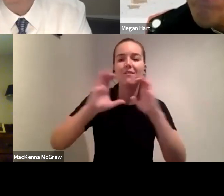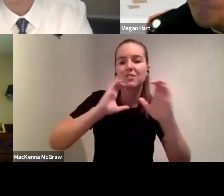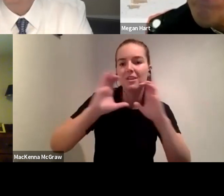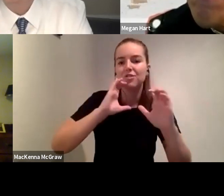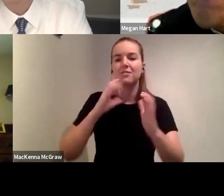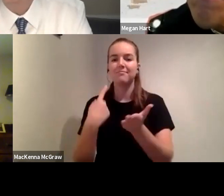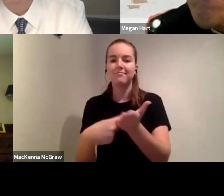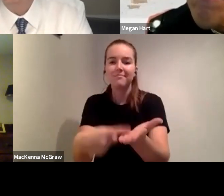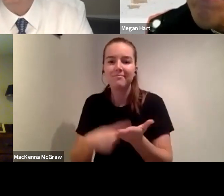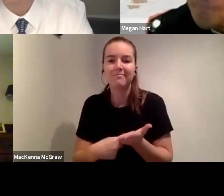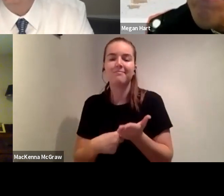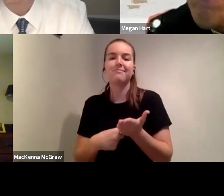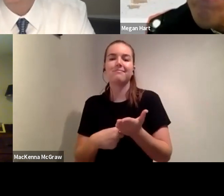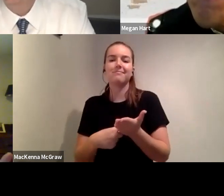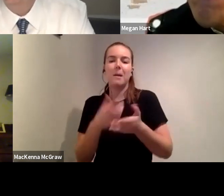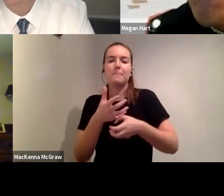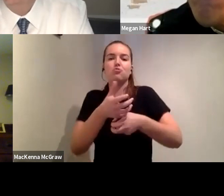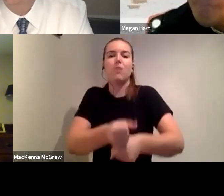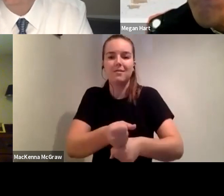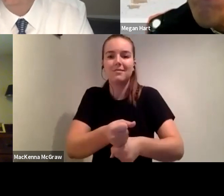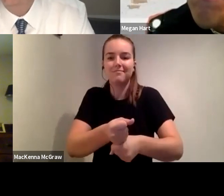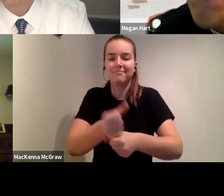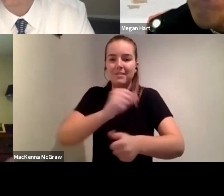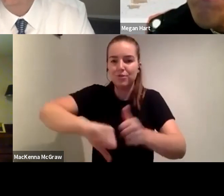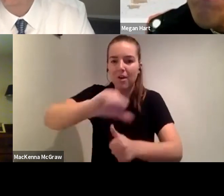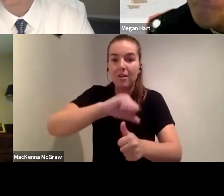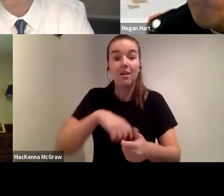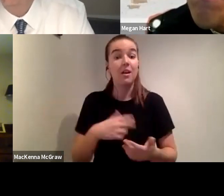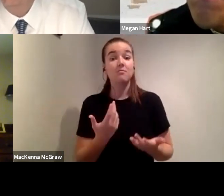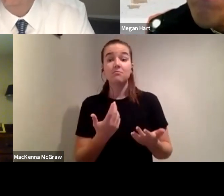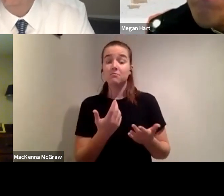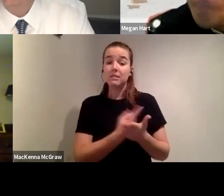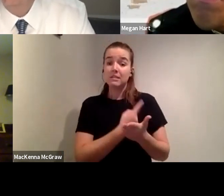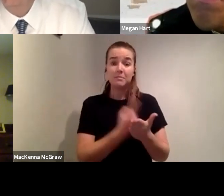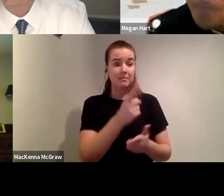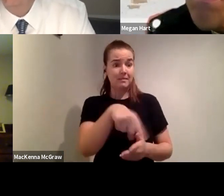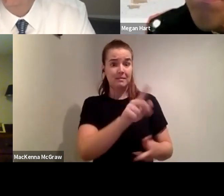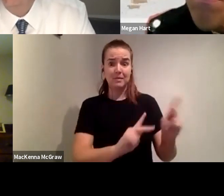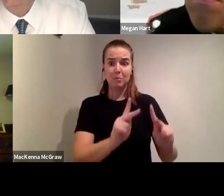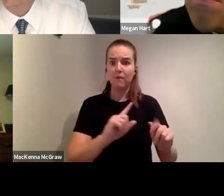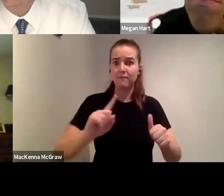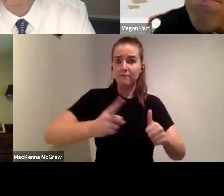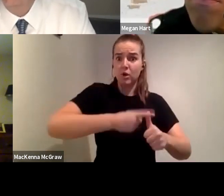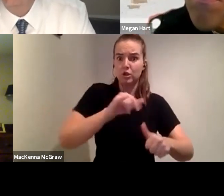My suggestion on how to support employees around accommodation is really through conversation. In building a rapport and a trust with them.